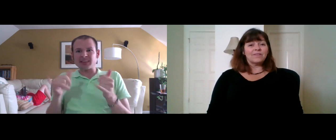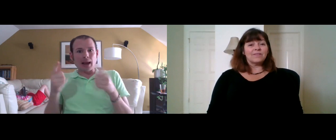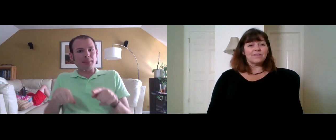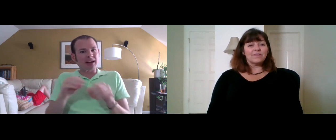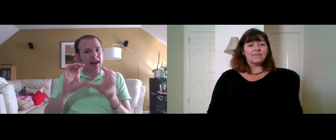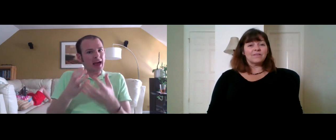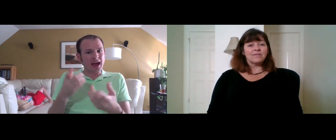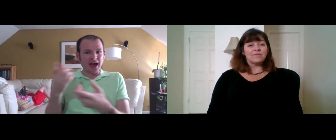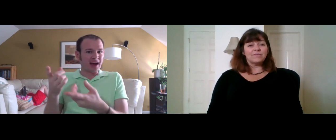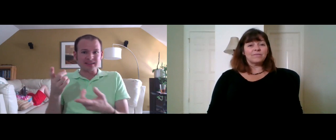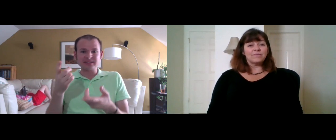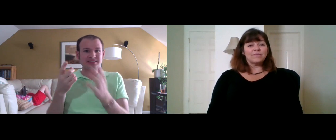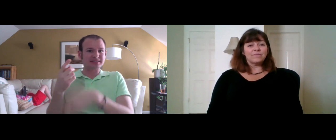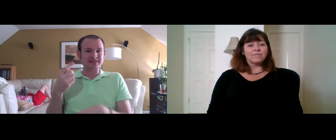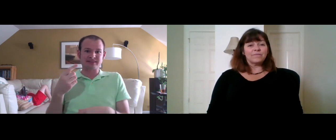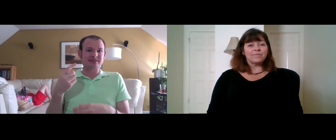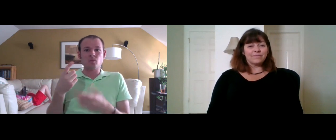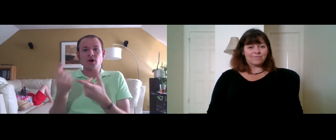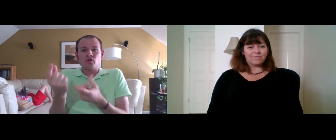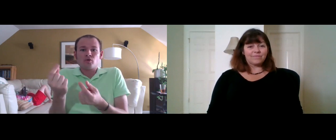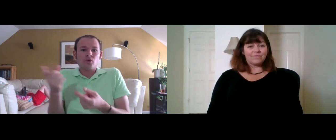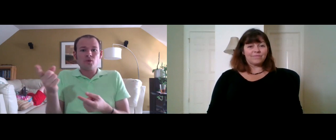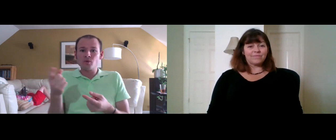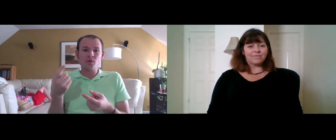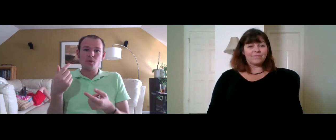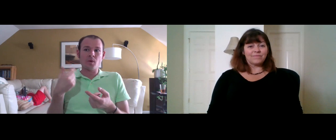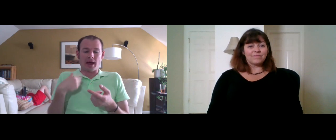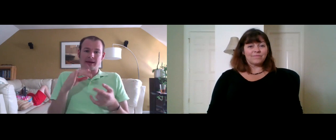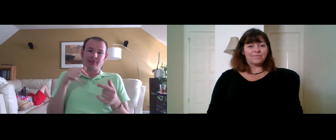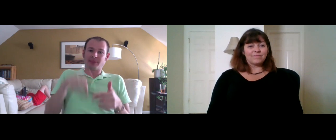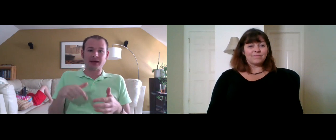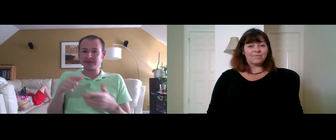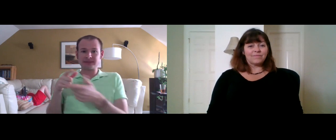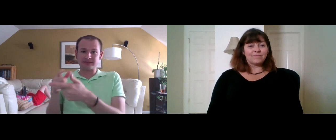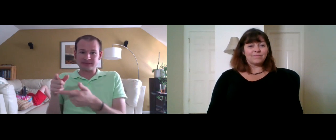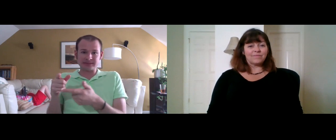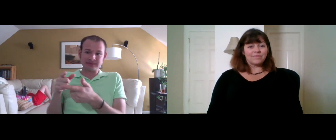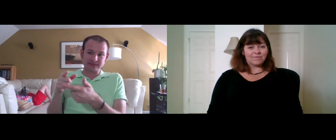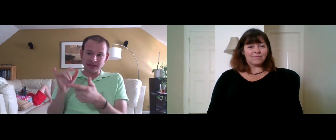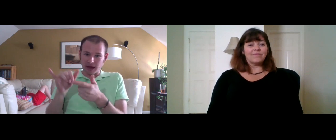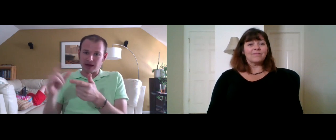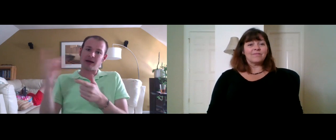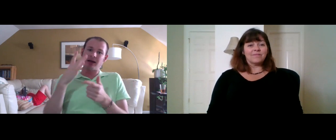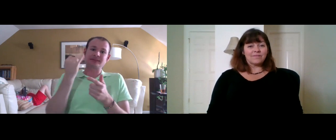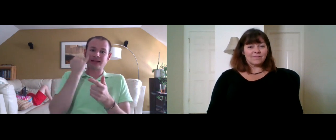When something happened in class, we got advice I could ask, "What do you do ____" And they'd say "I did this..."